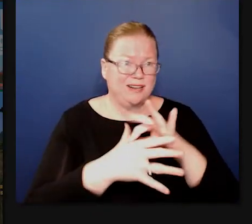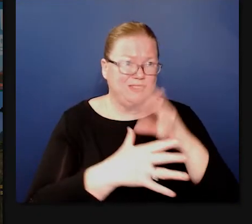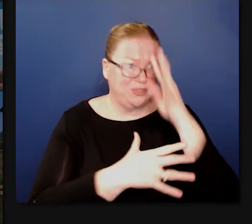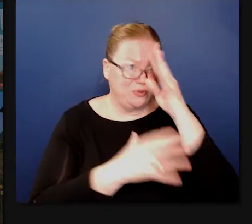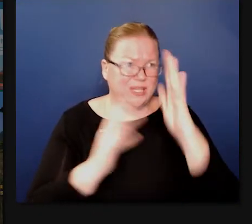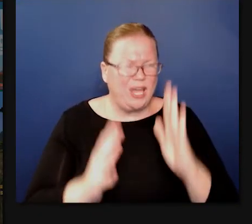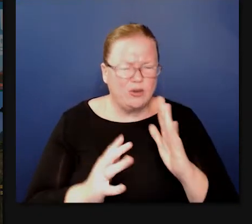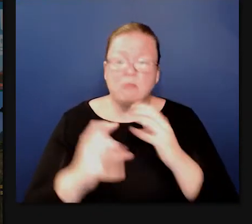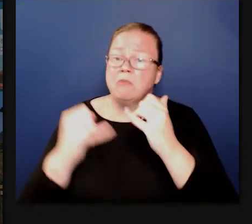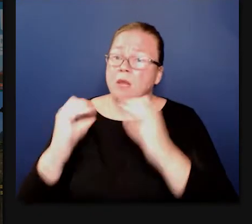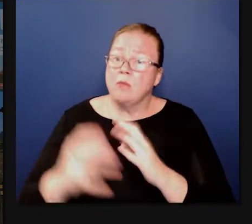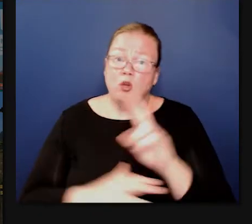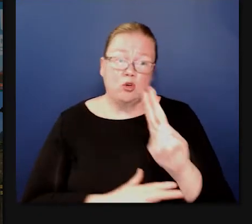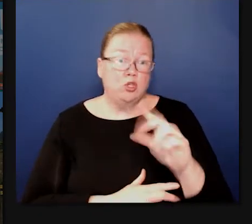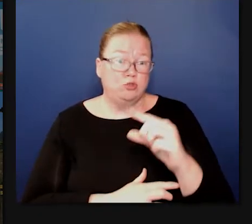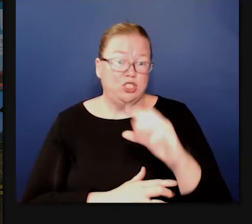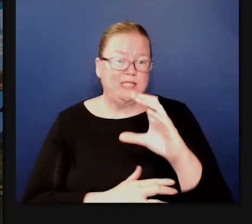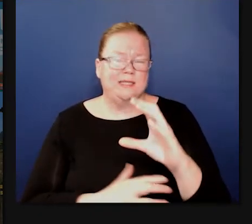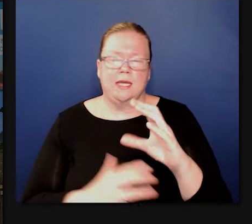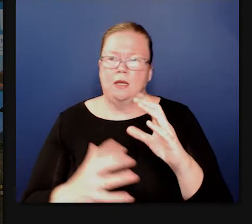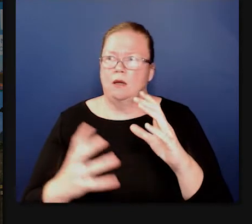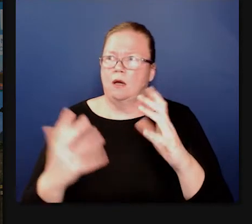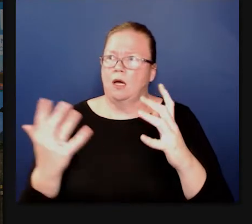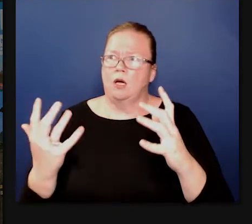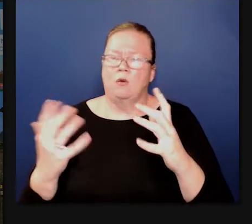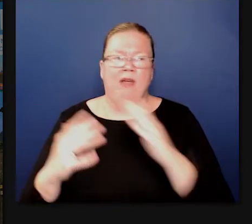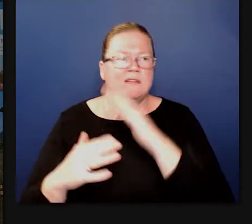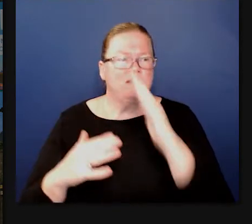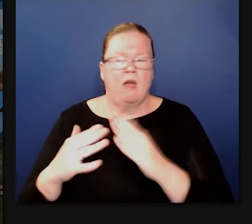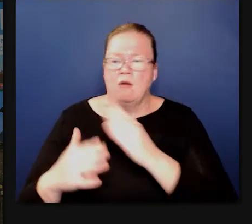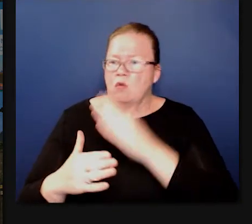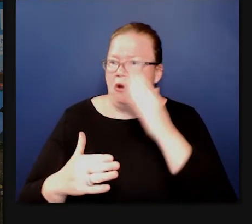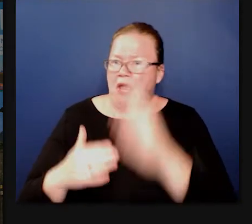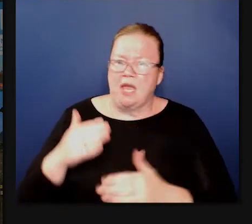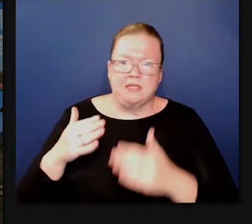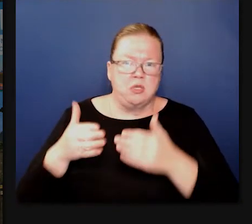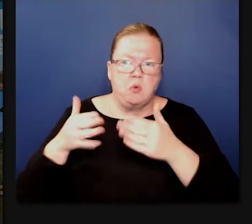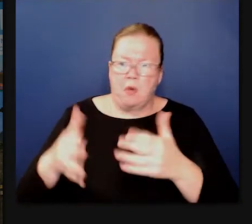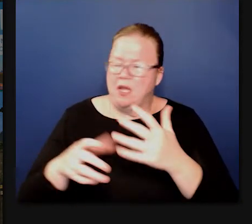As a player, UGC is an endless source of entertainment and content.